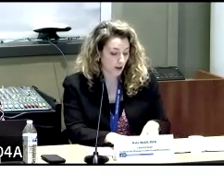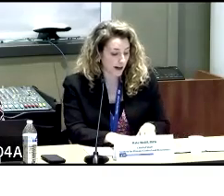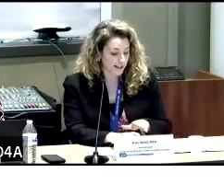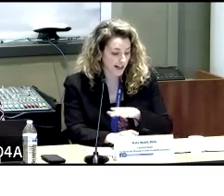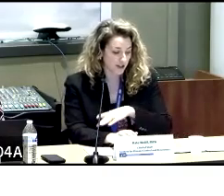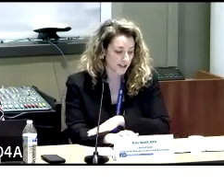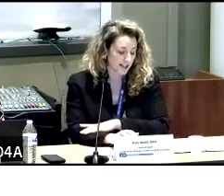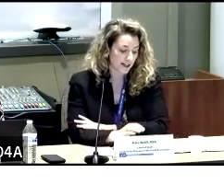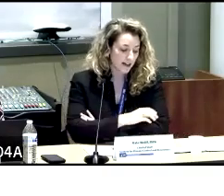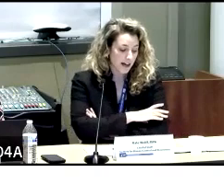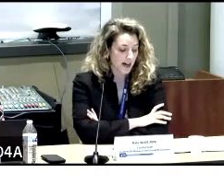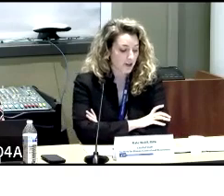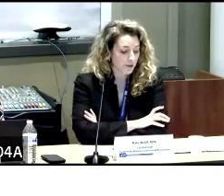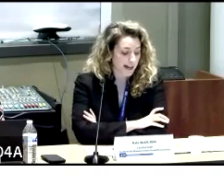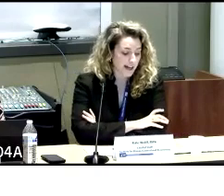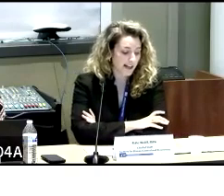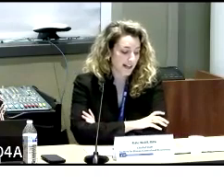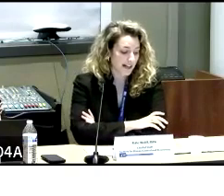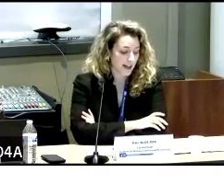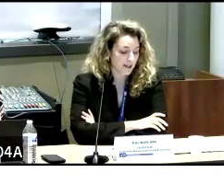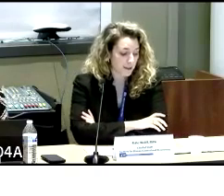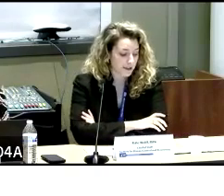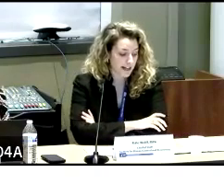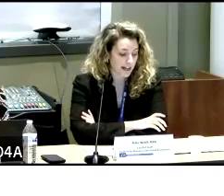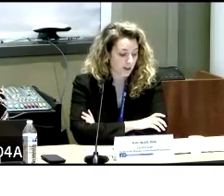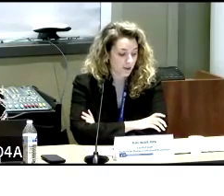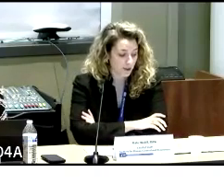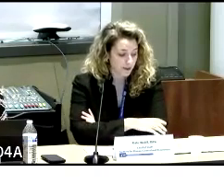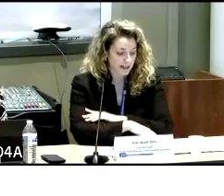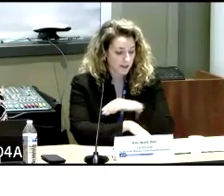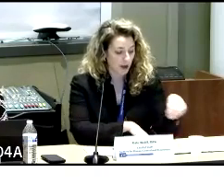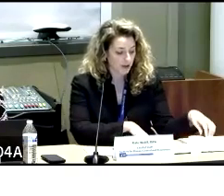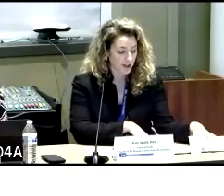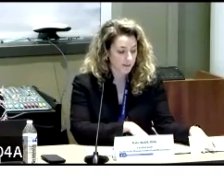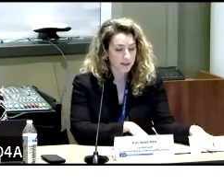across the agency creating and building results-based partnerships.